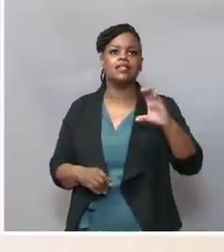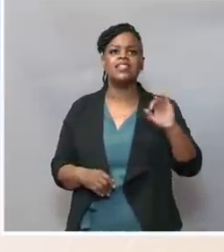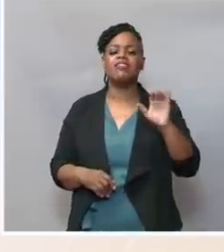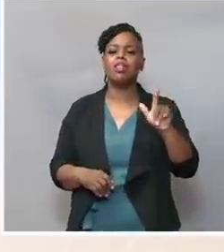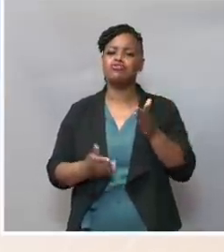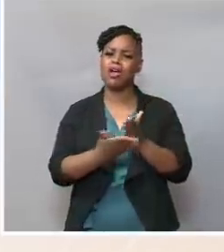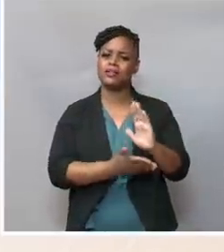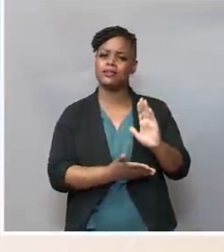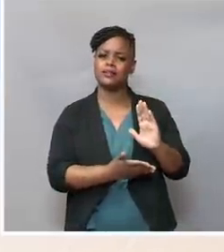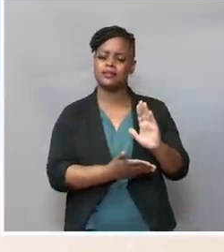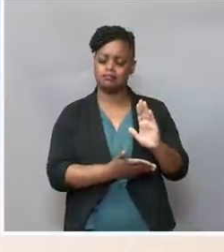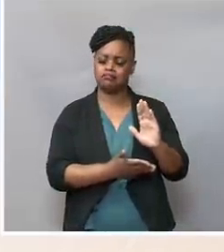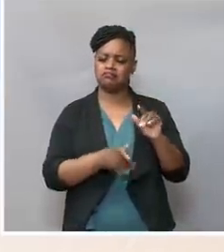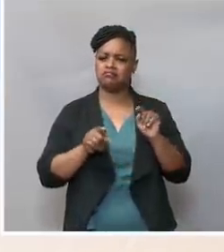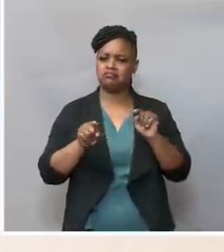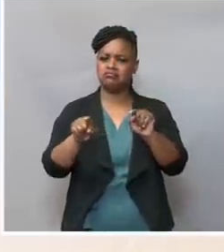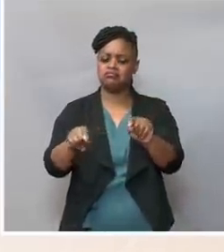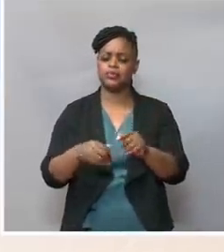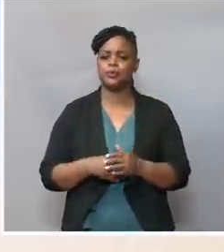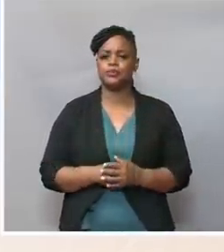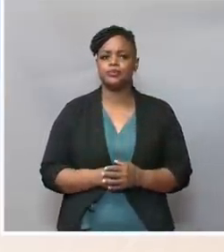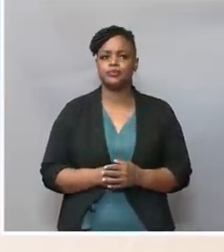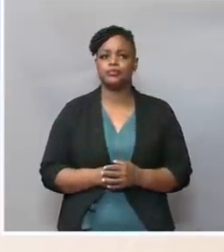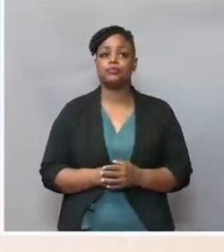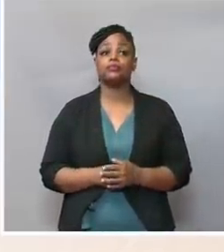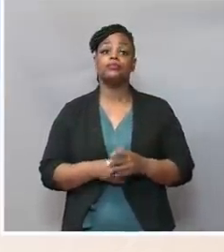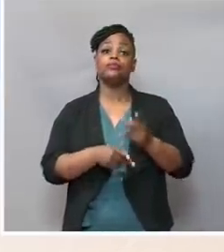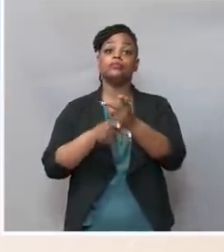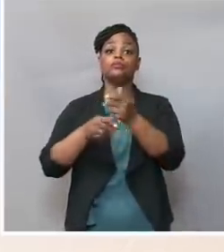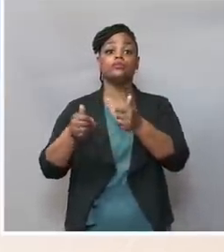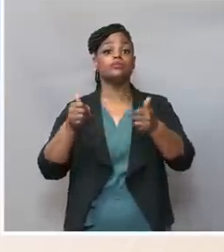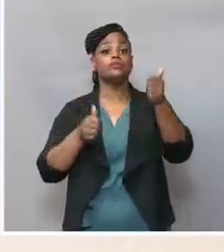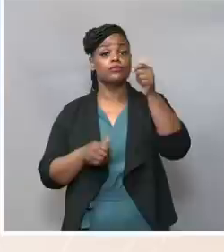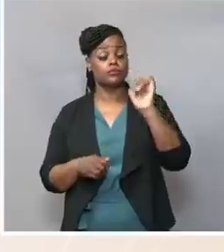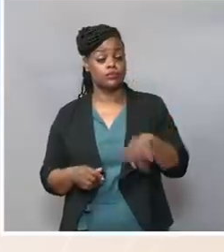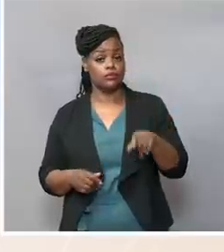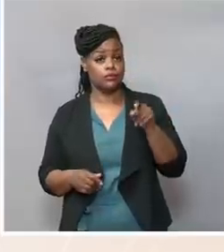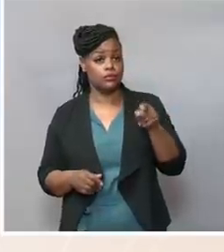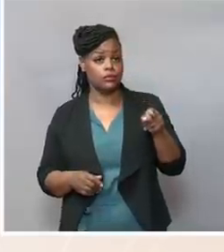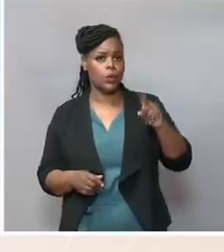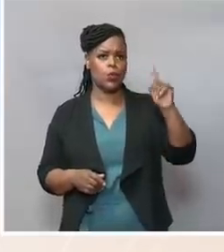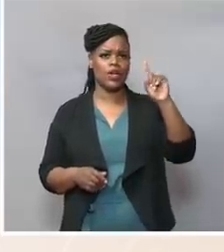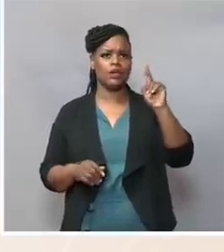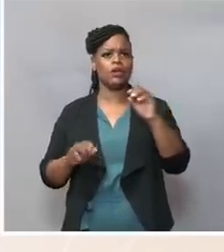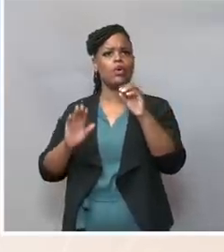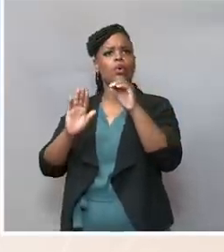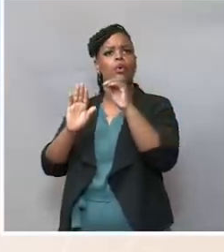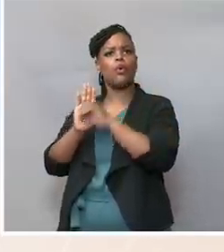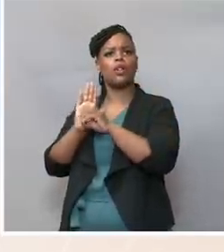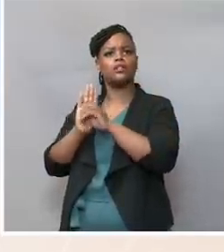Matt Hampsey, a supervisory ranger and New Orleans Jazz National Historical Park